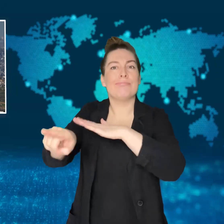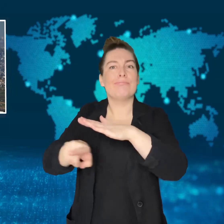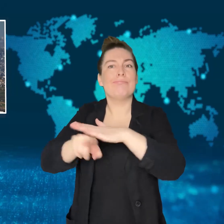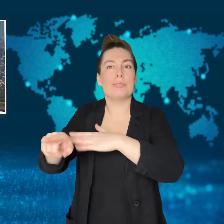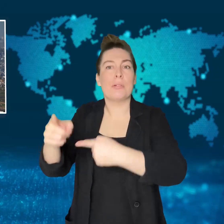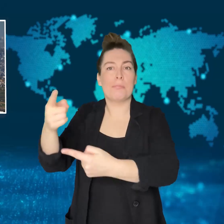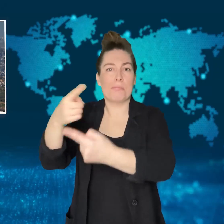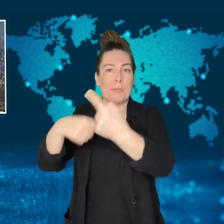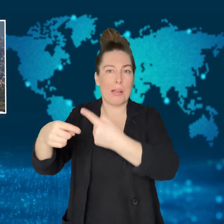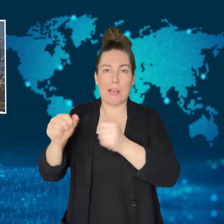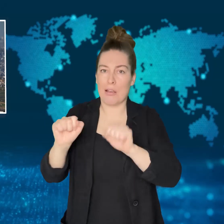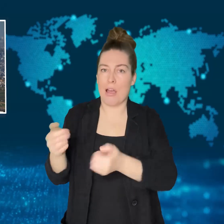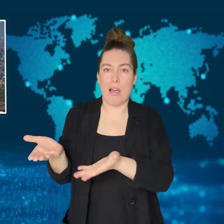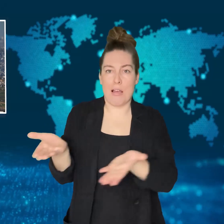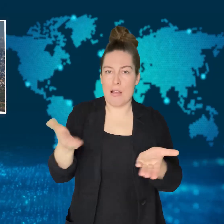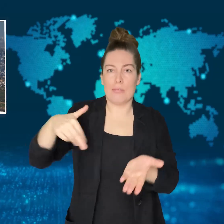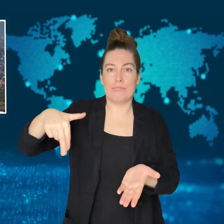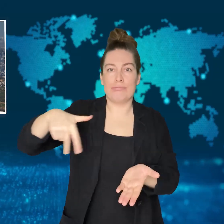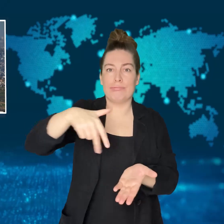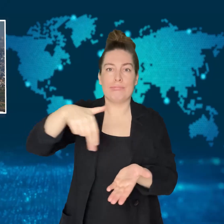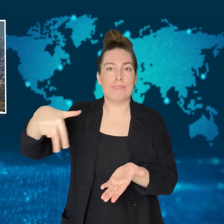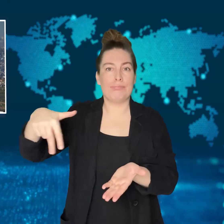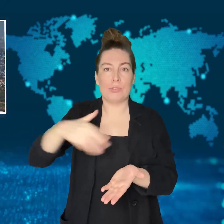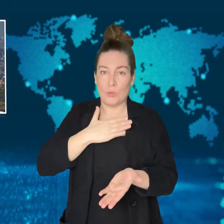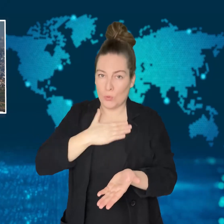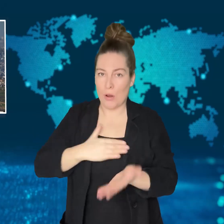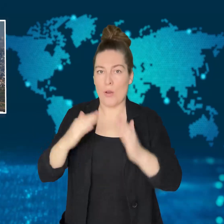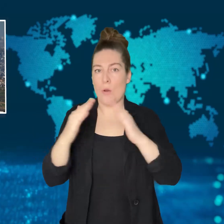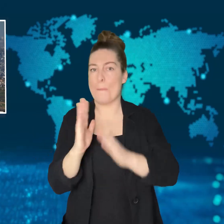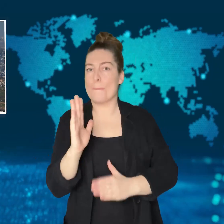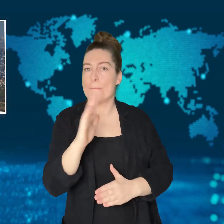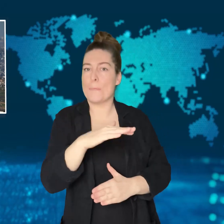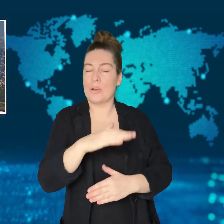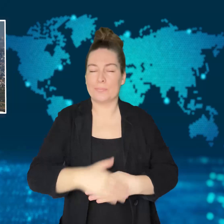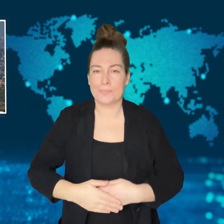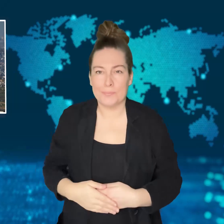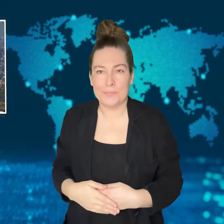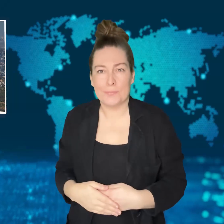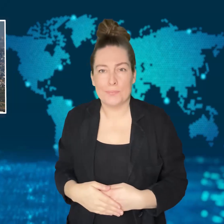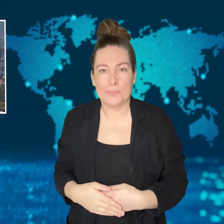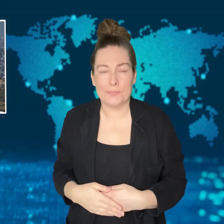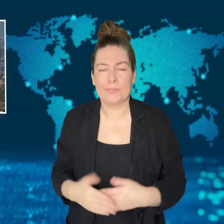Any carts, trucks, and cars would be monitored by an X-ray machine.